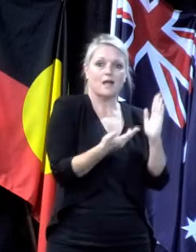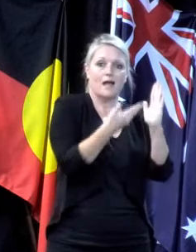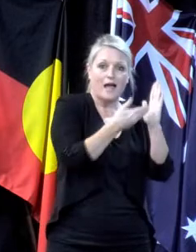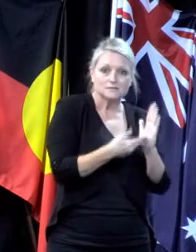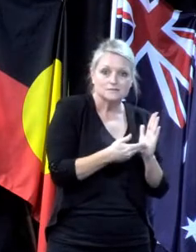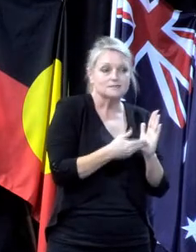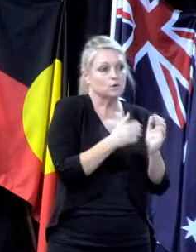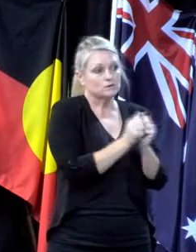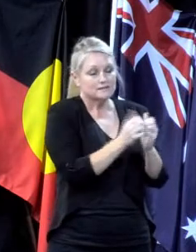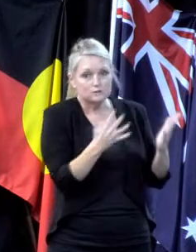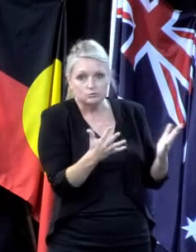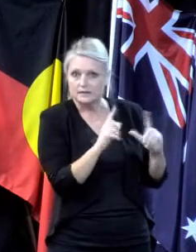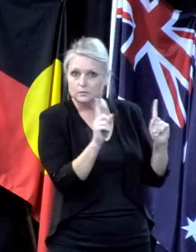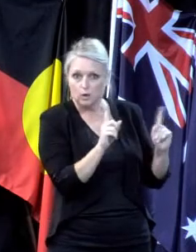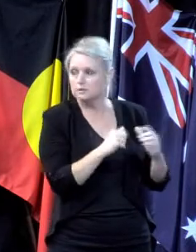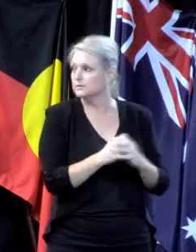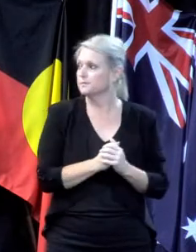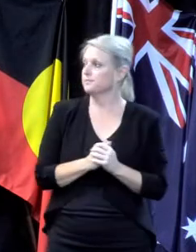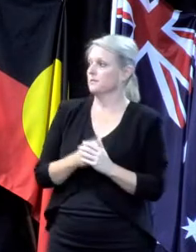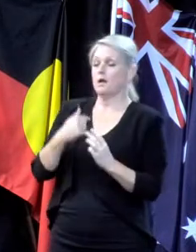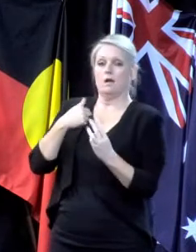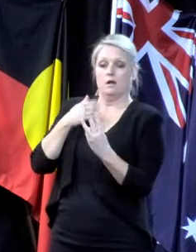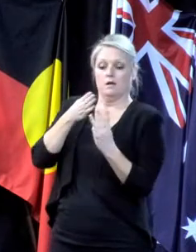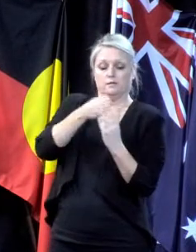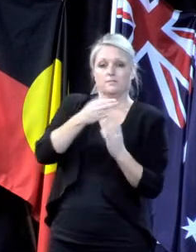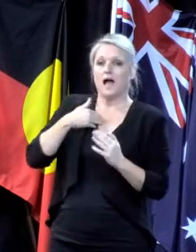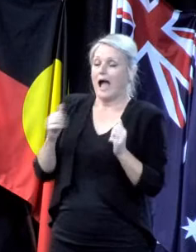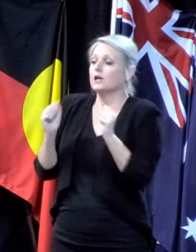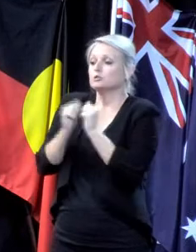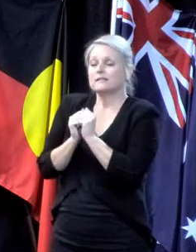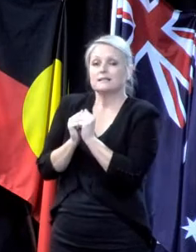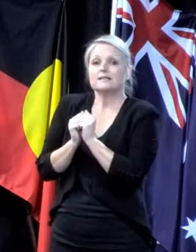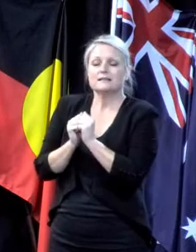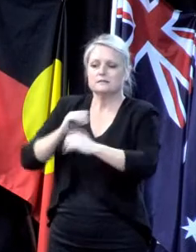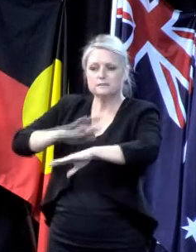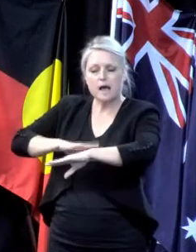Yes, I agree with Loren about the time that it takes.